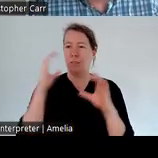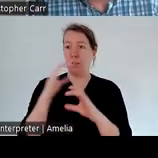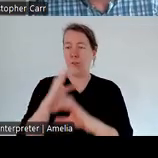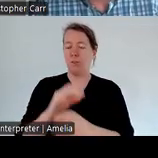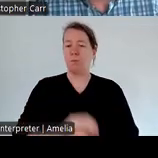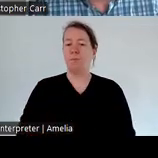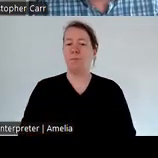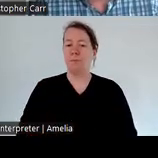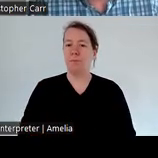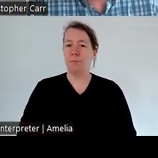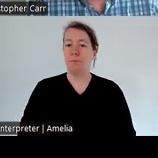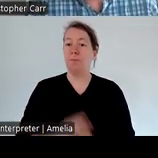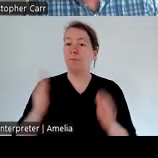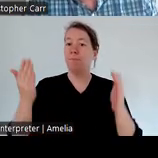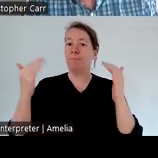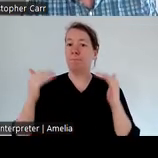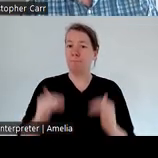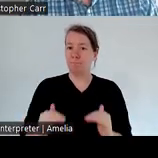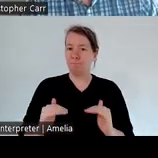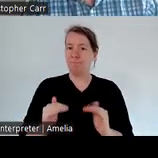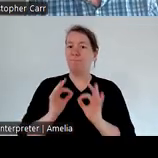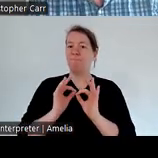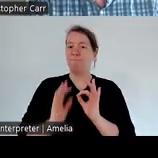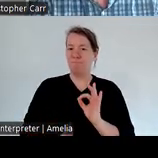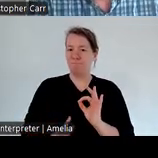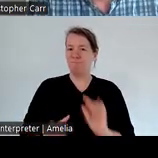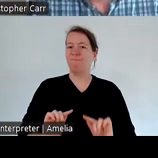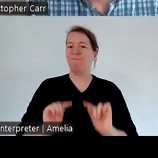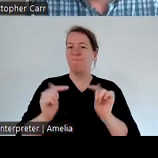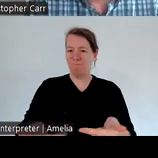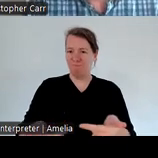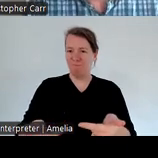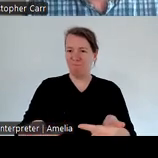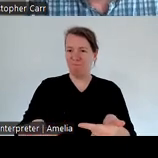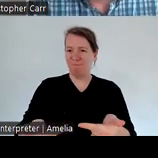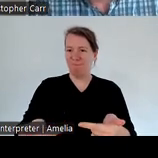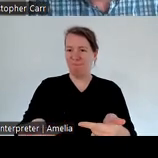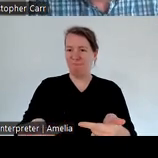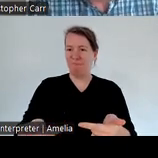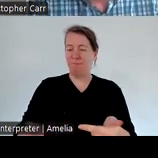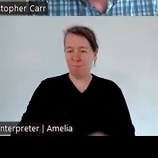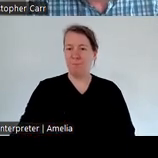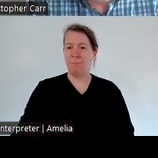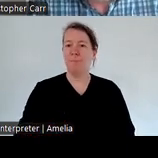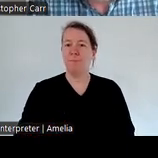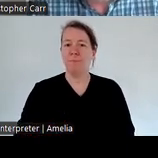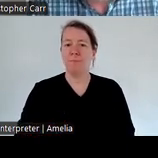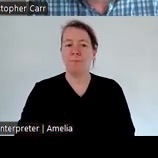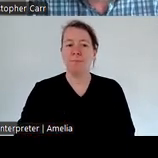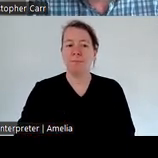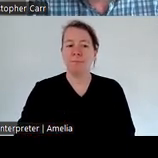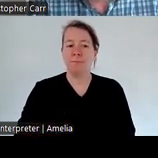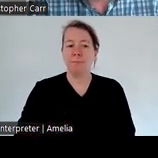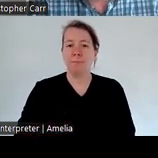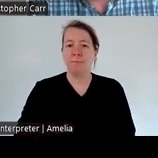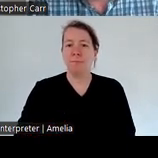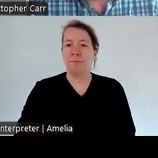Next... Different types of metadata are used in MARC 21. Codes such as ISO codes for